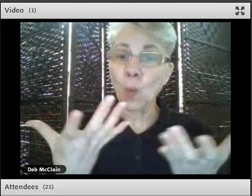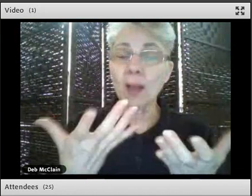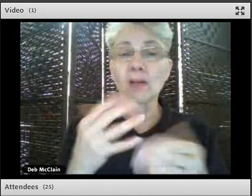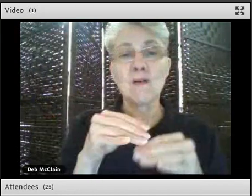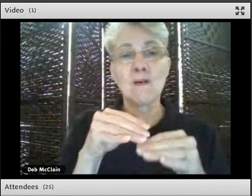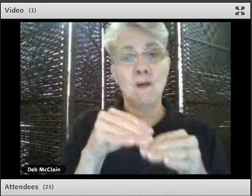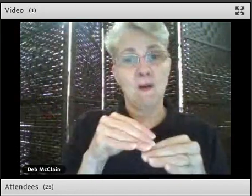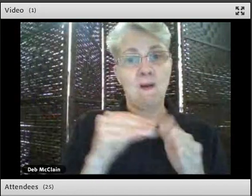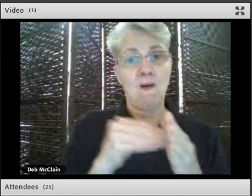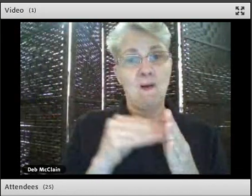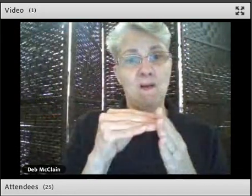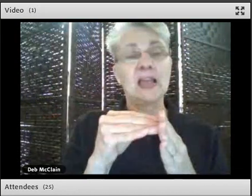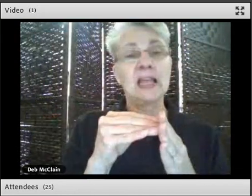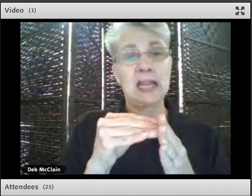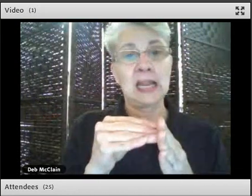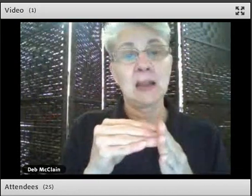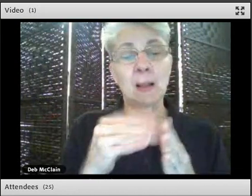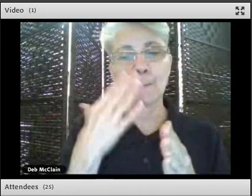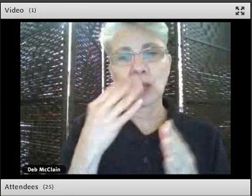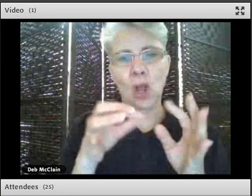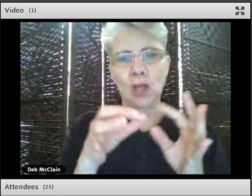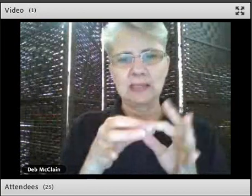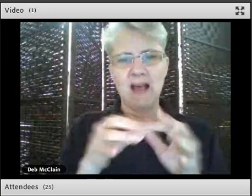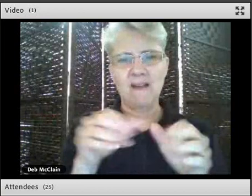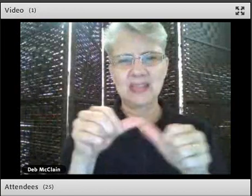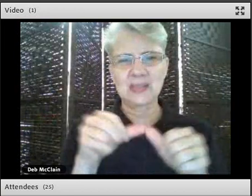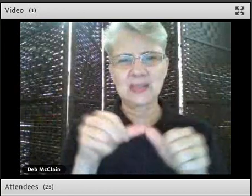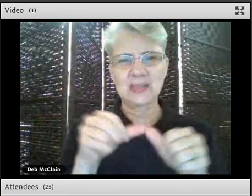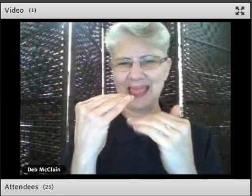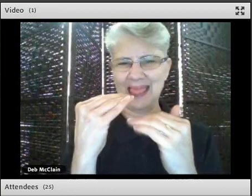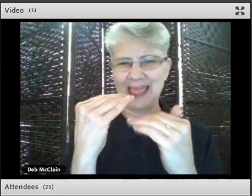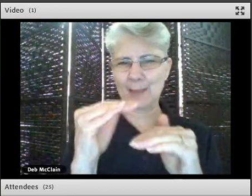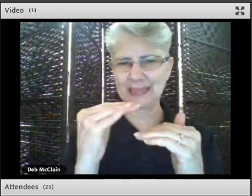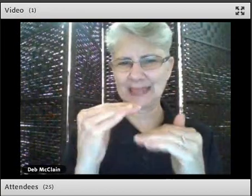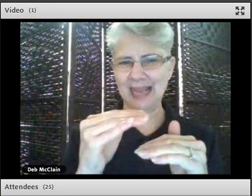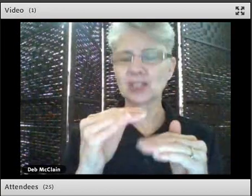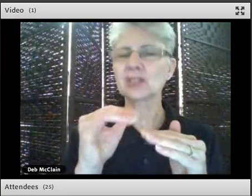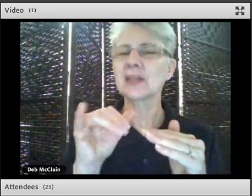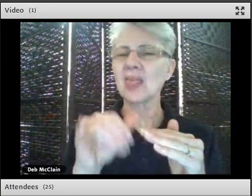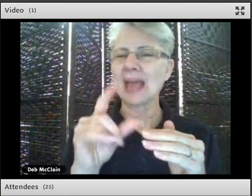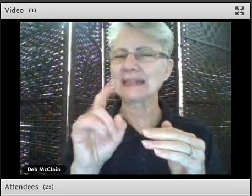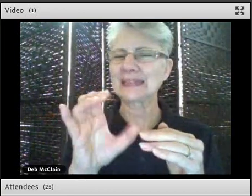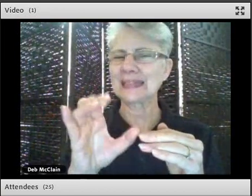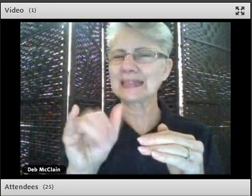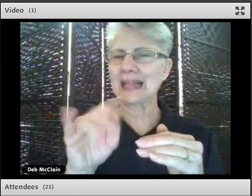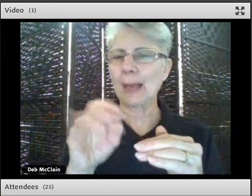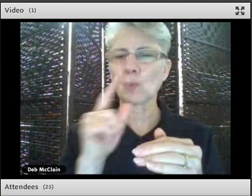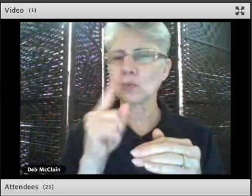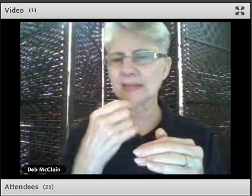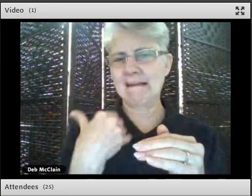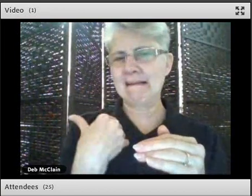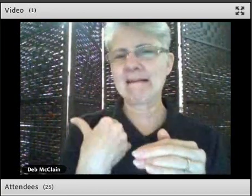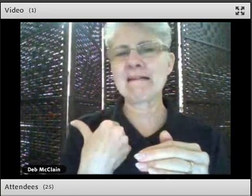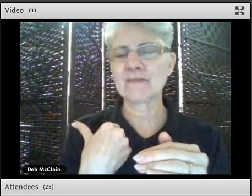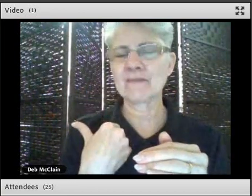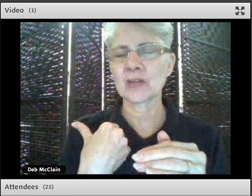the disc label will just have the title proper and will not carry other title information.